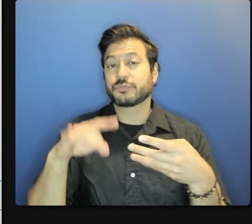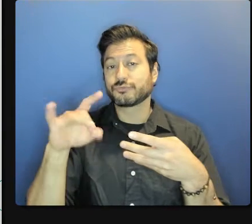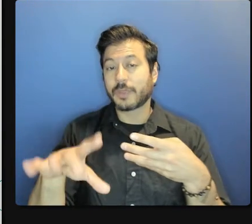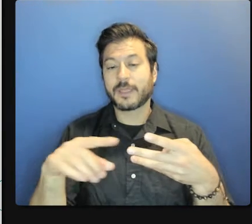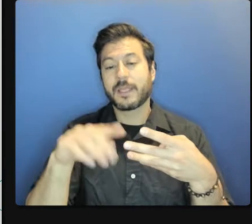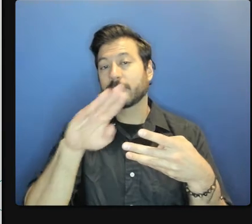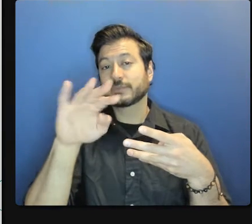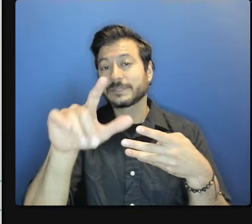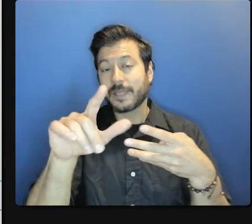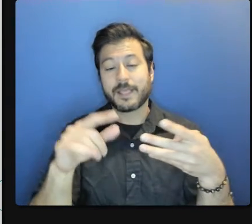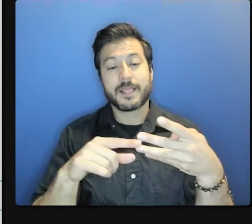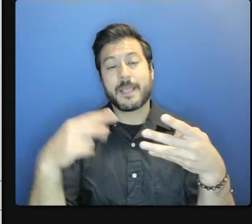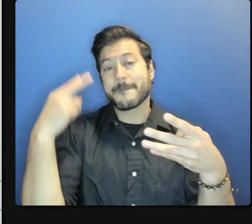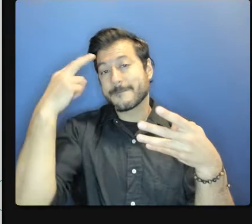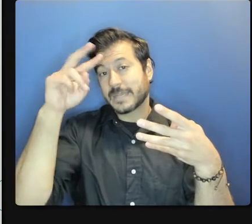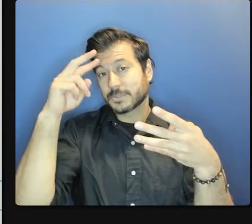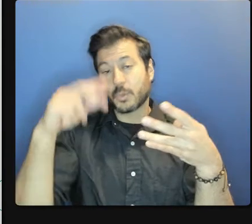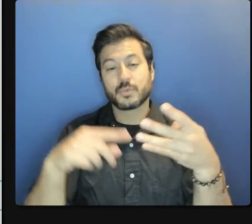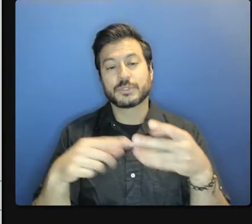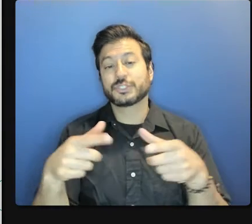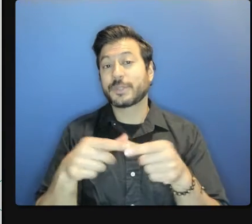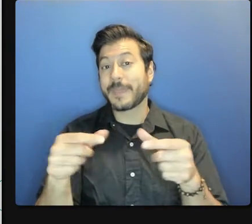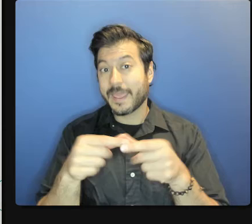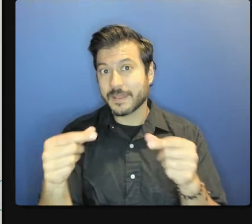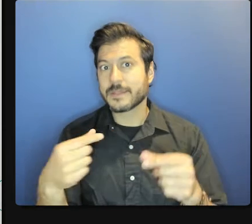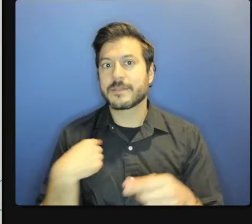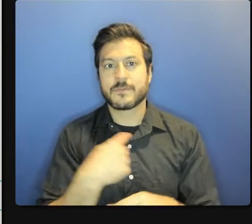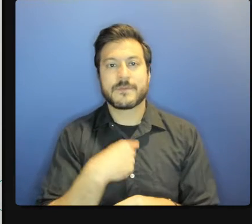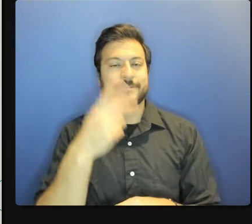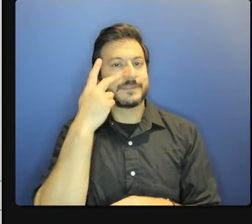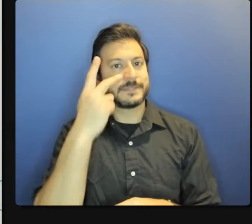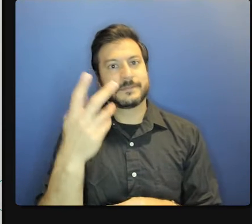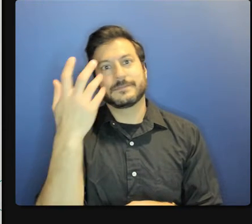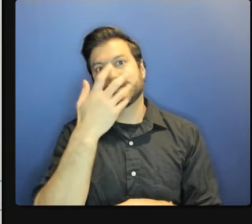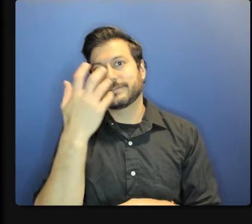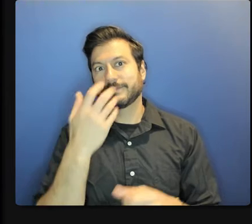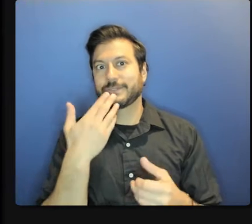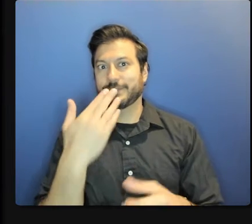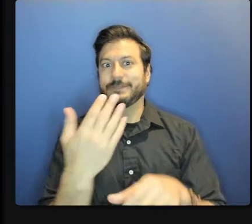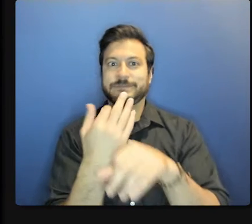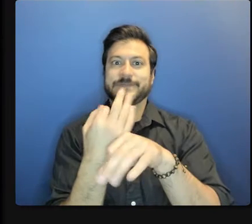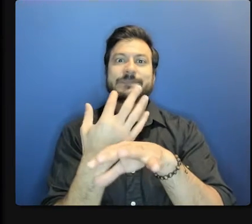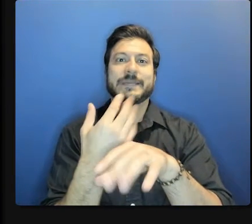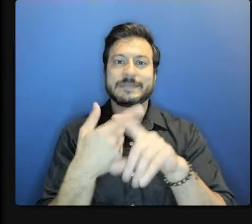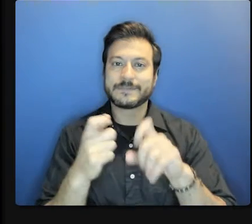which are Australia, Brazil, Mexico and Japan. And we've seen just tremendous feedback